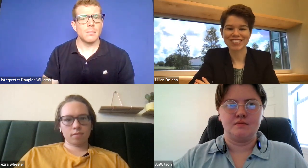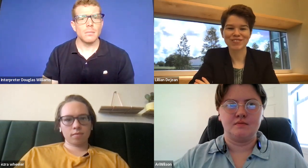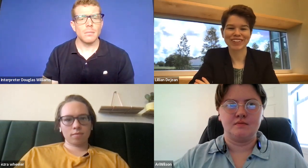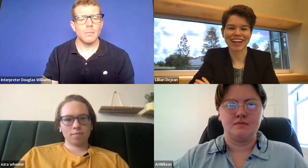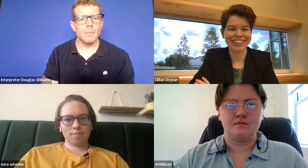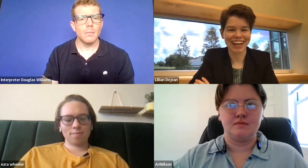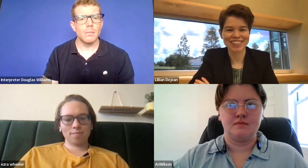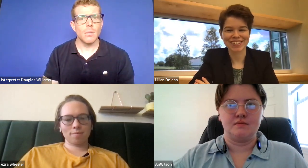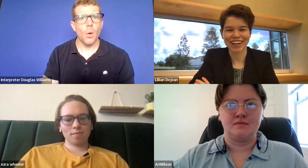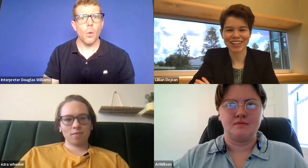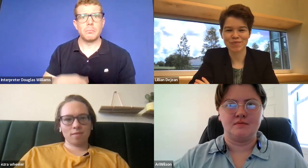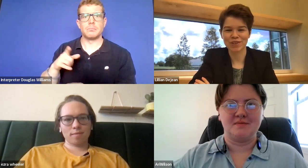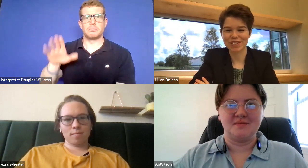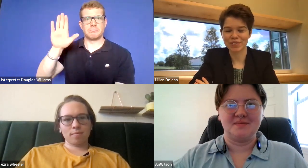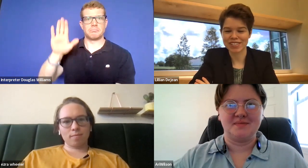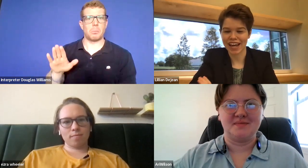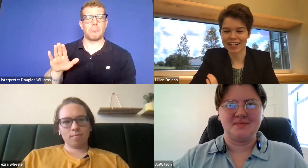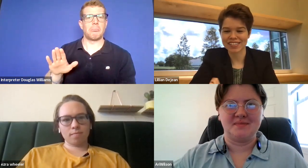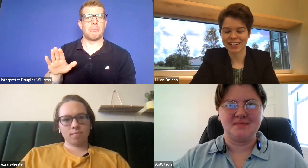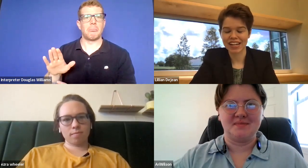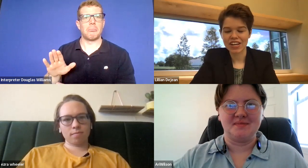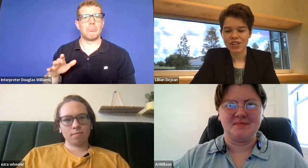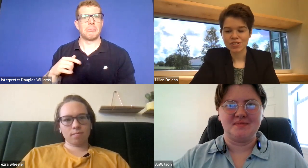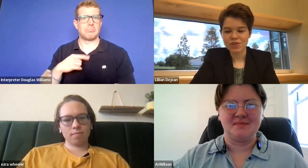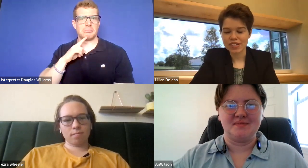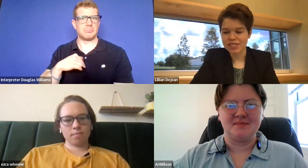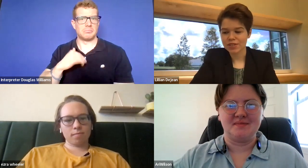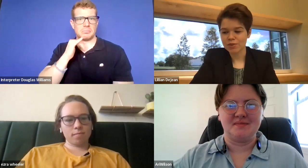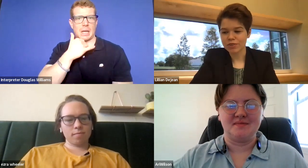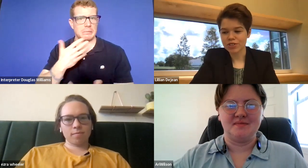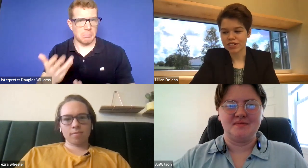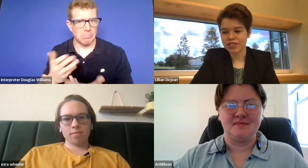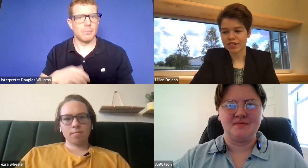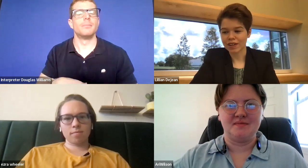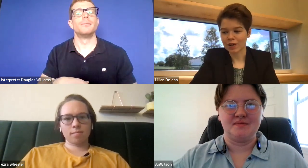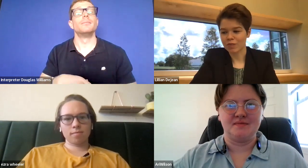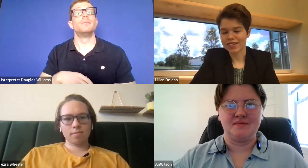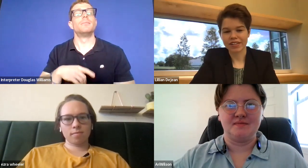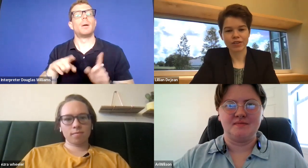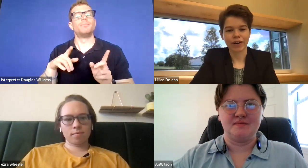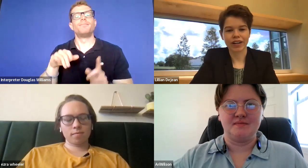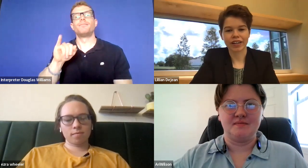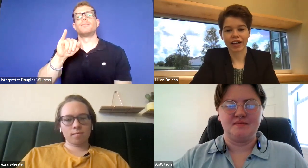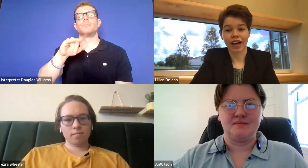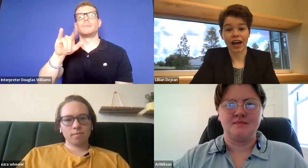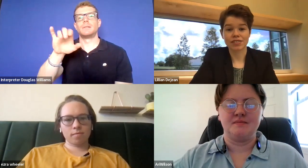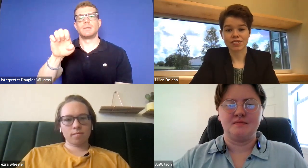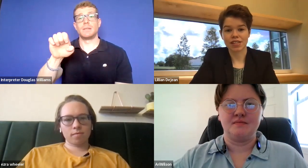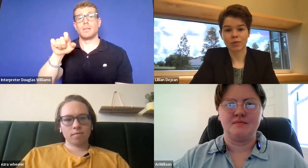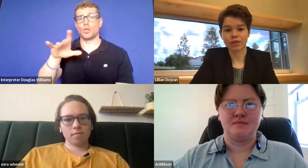Okay. She put her hand down, So I suppose it was an accident. So is he. You mentioned identifying as disabled later on.